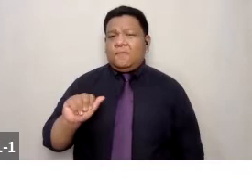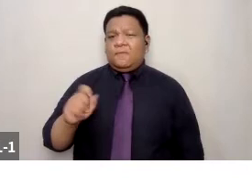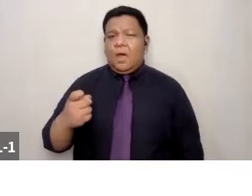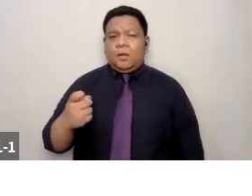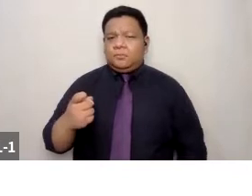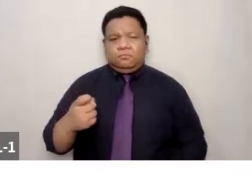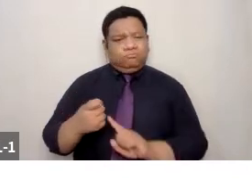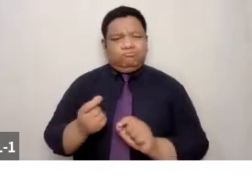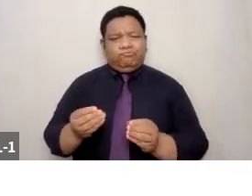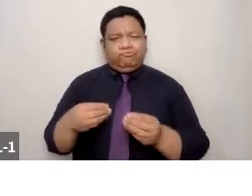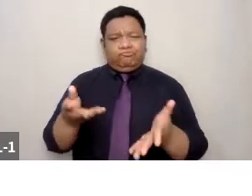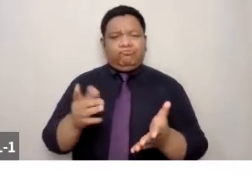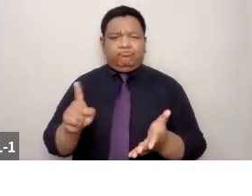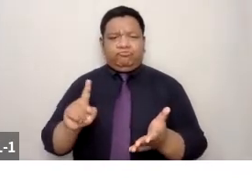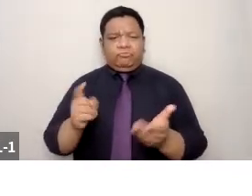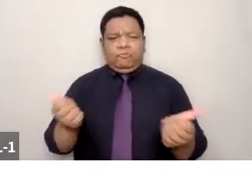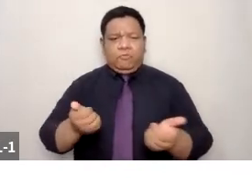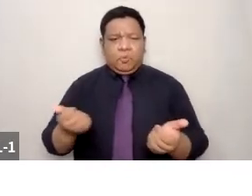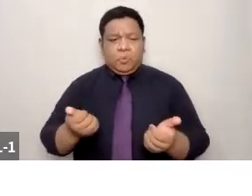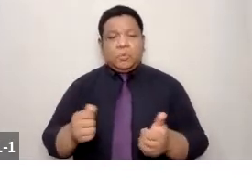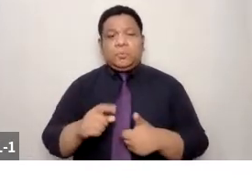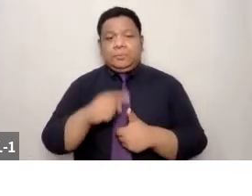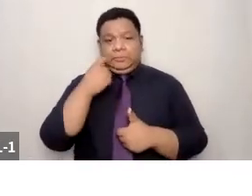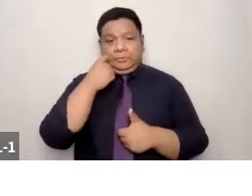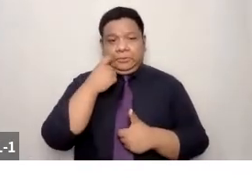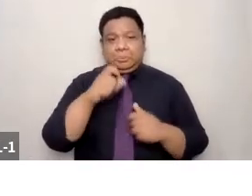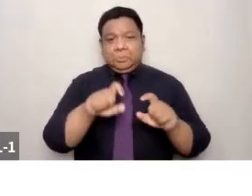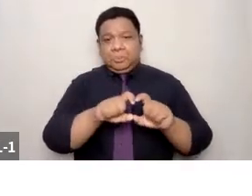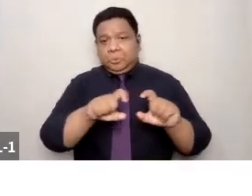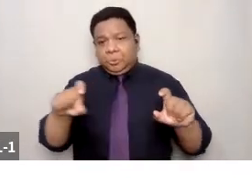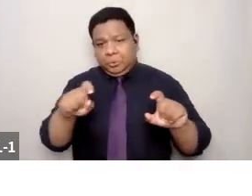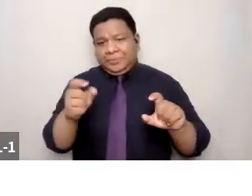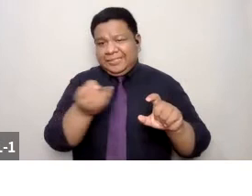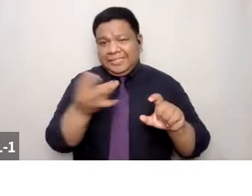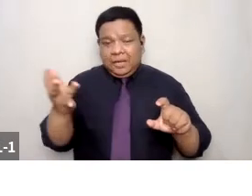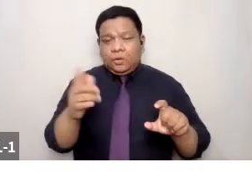First, as I mentioned, doses for at least 20% of a country's population.